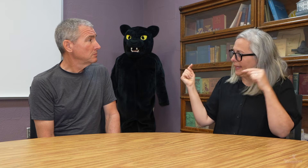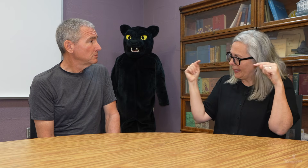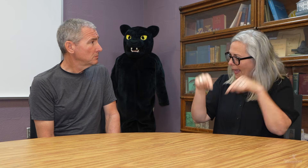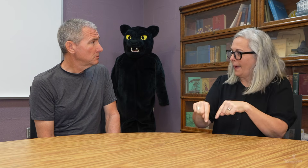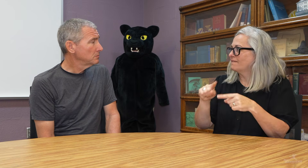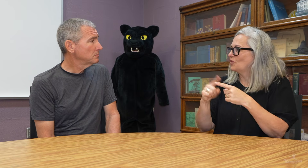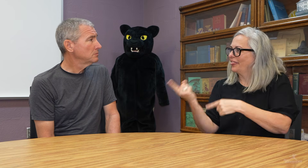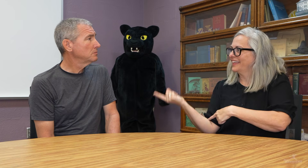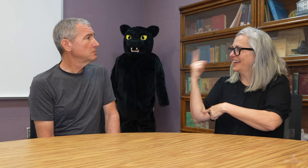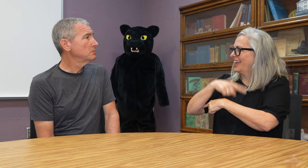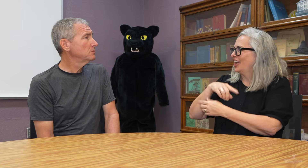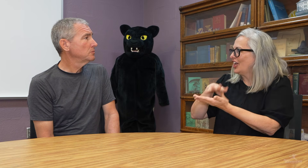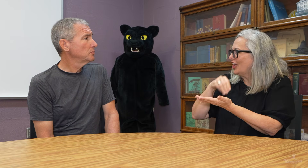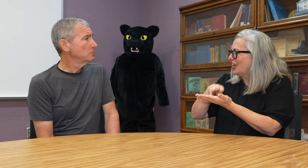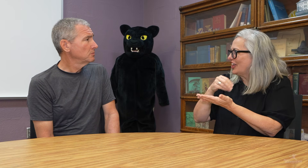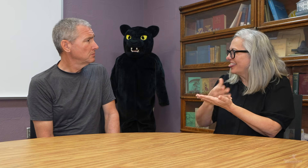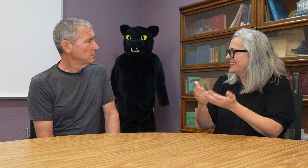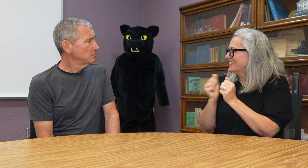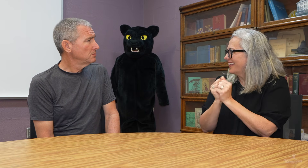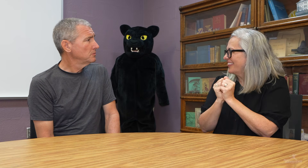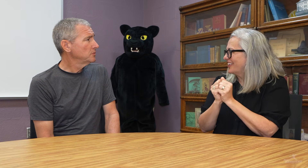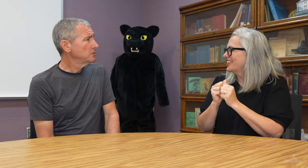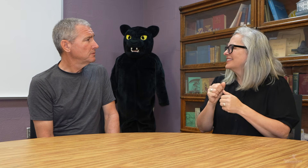all coming together for a day of learning new things.